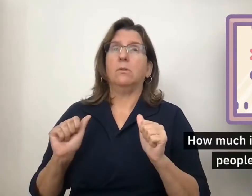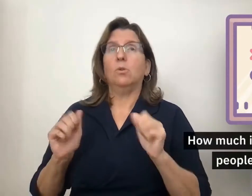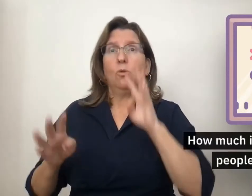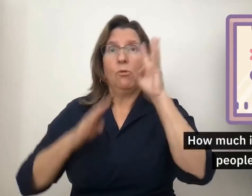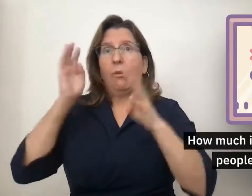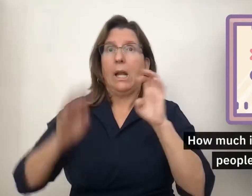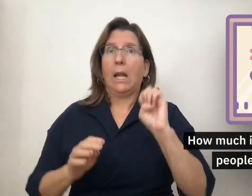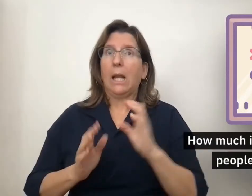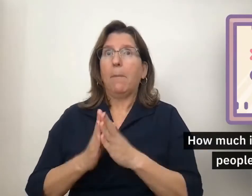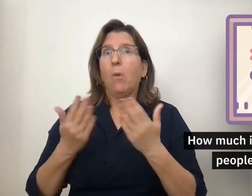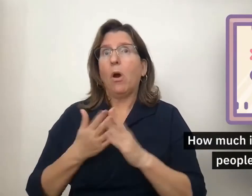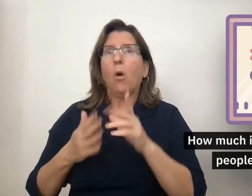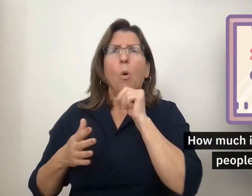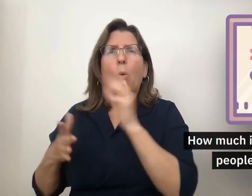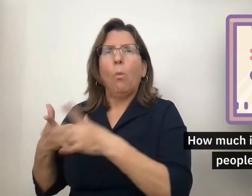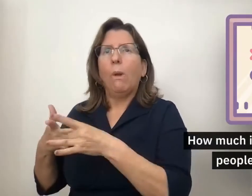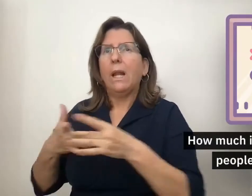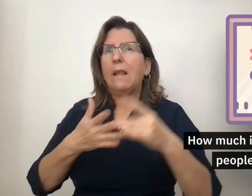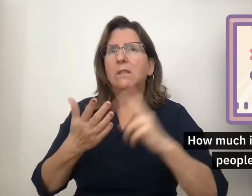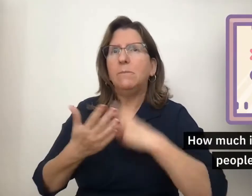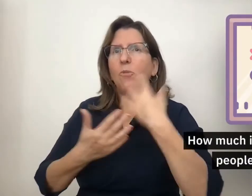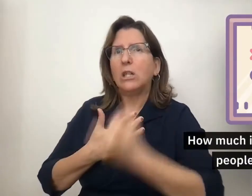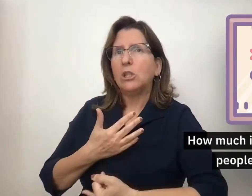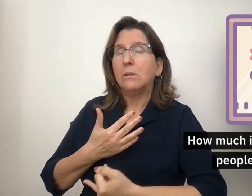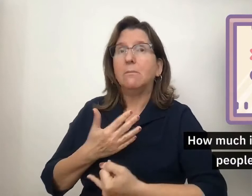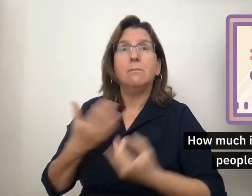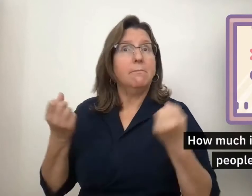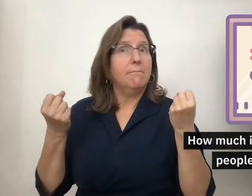When we consider all the effort put into creating the existing ebooks . . .